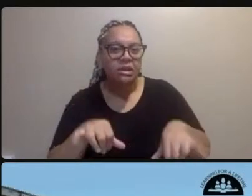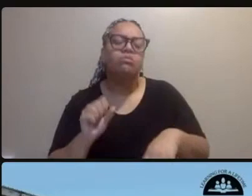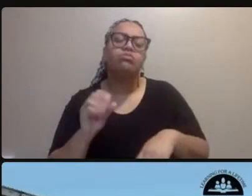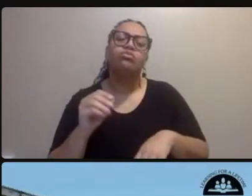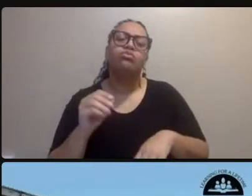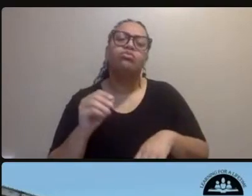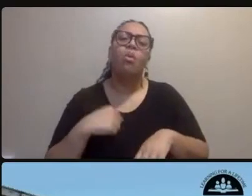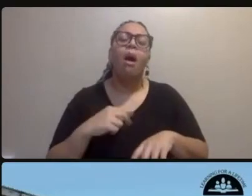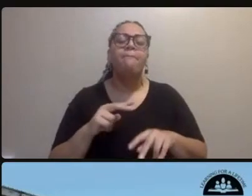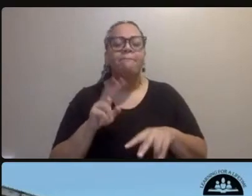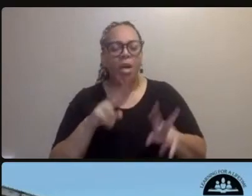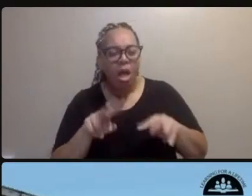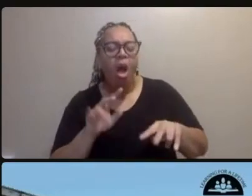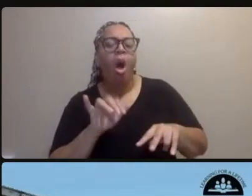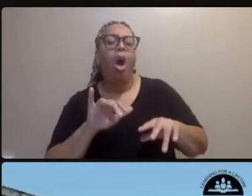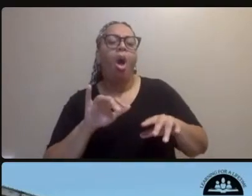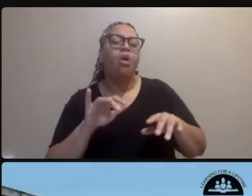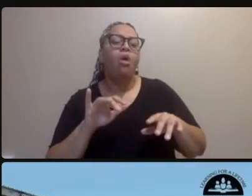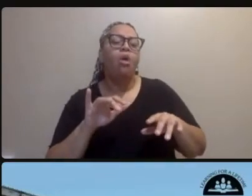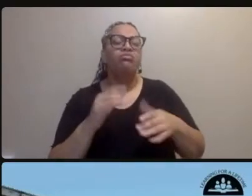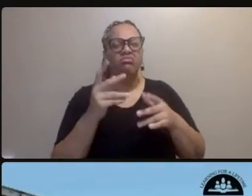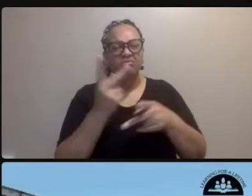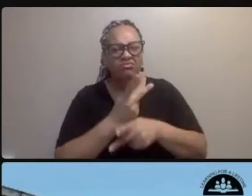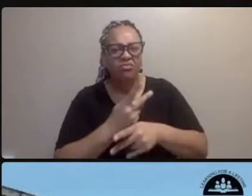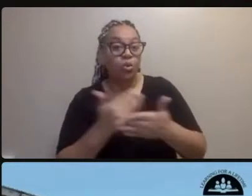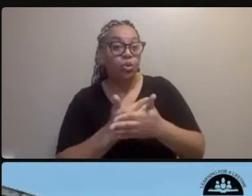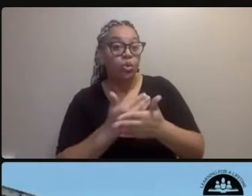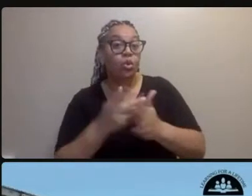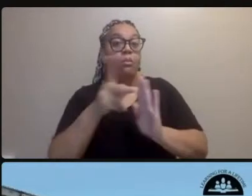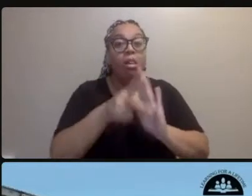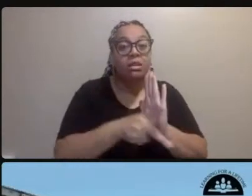THAT THE BEST WAY TO GET